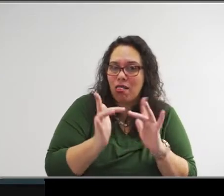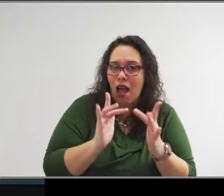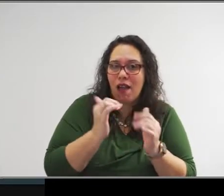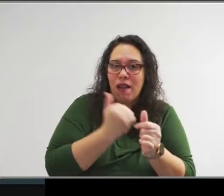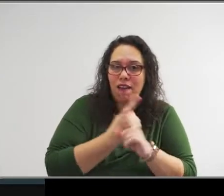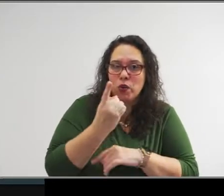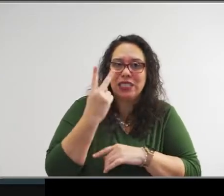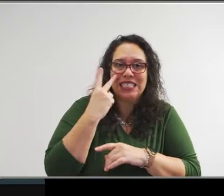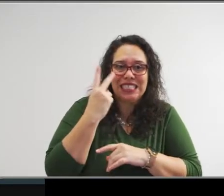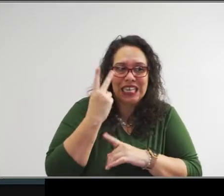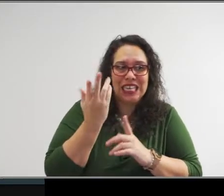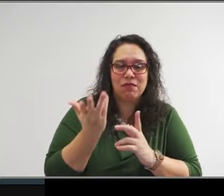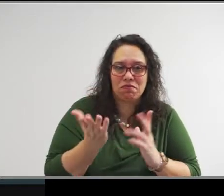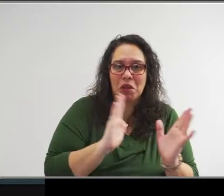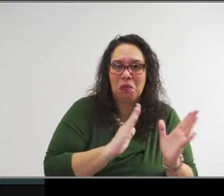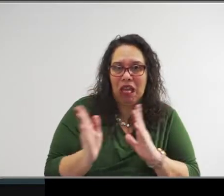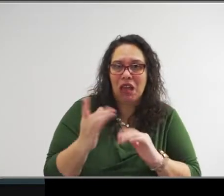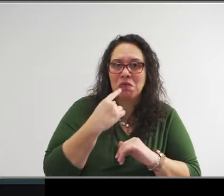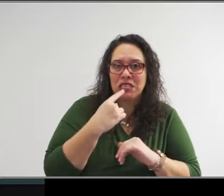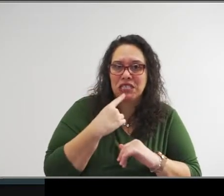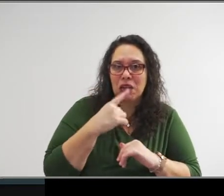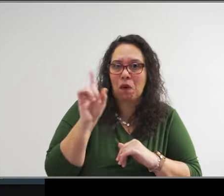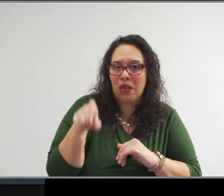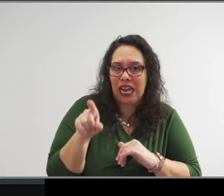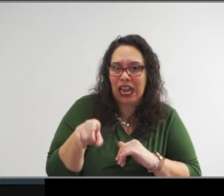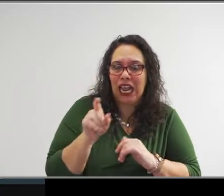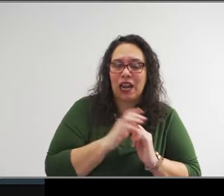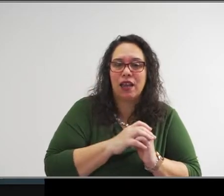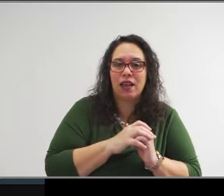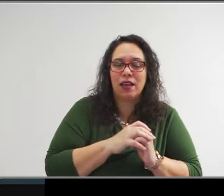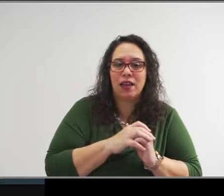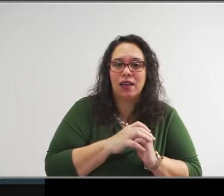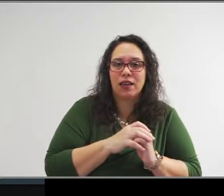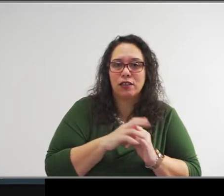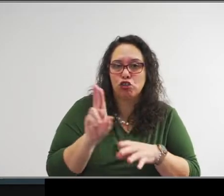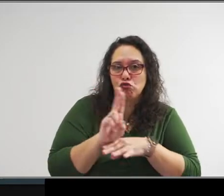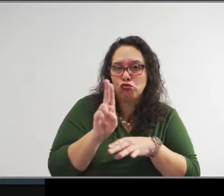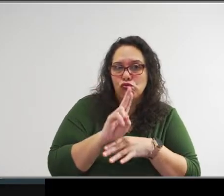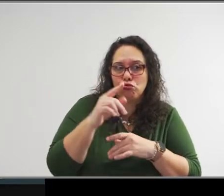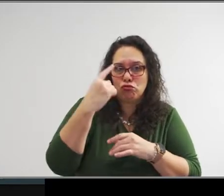it's the plan that we said, "This is what we need to use the money for,